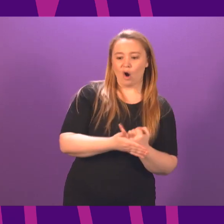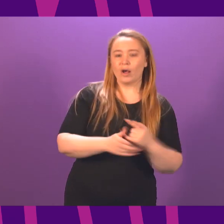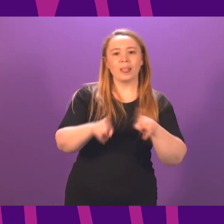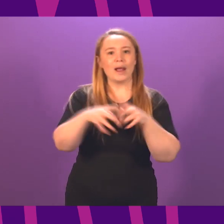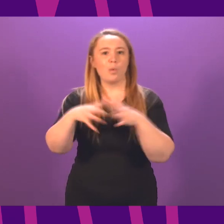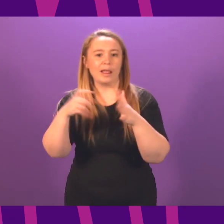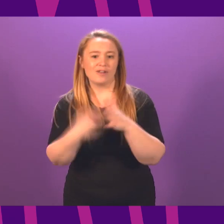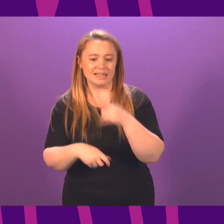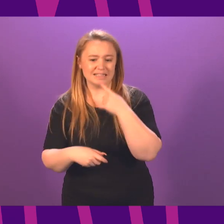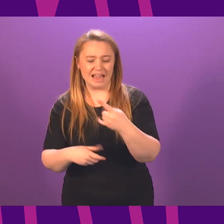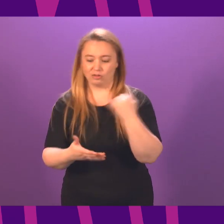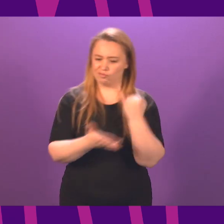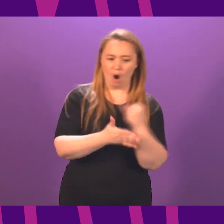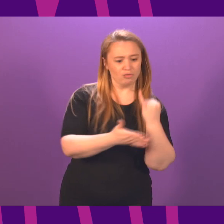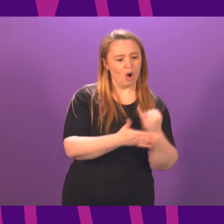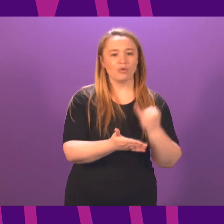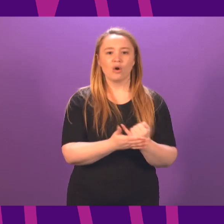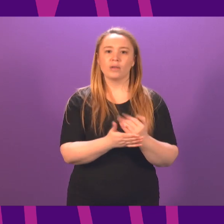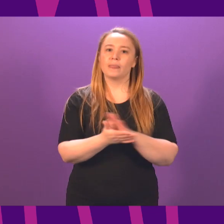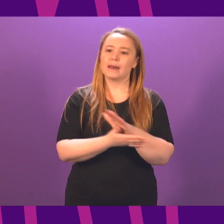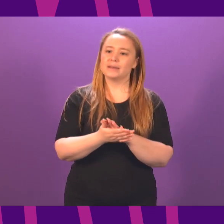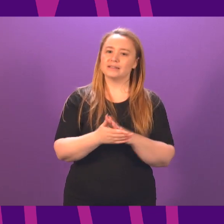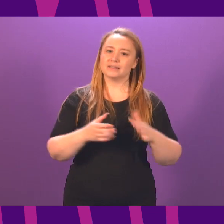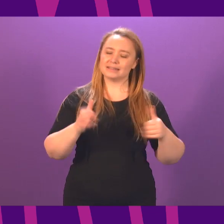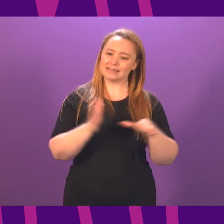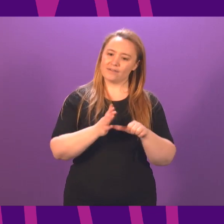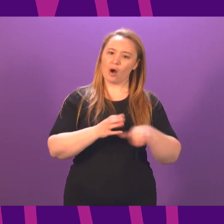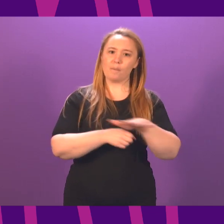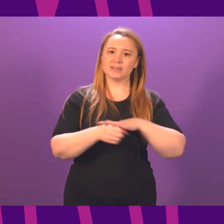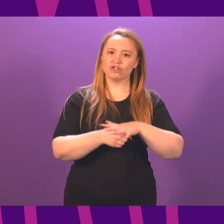is it that—albeit that we are in a very difficult position—throughout this pandemic case rates have